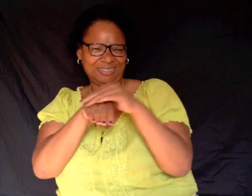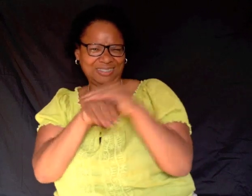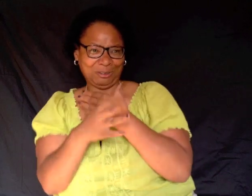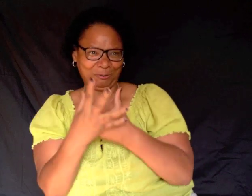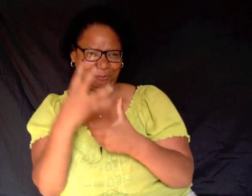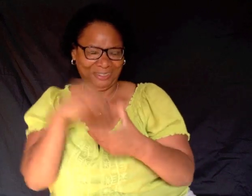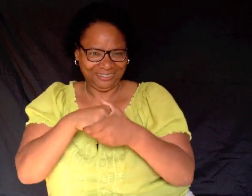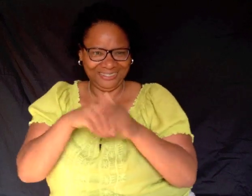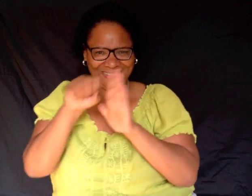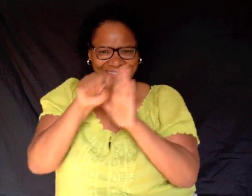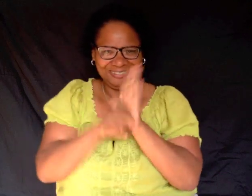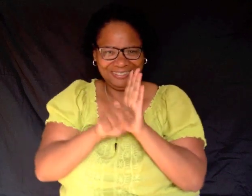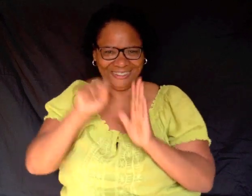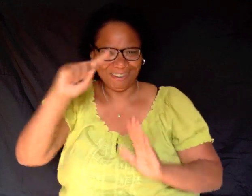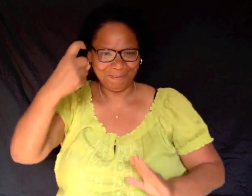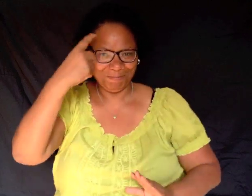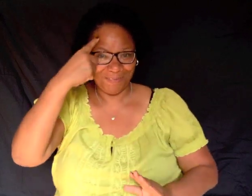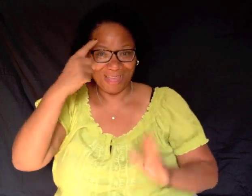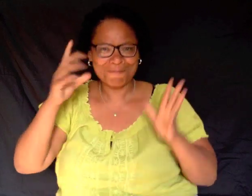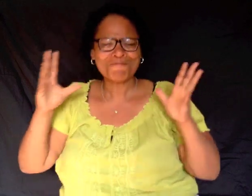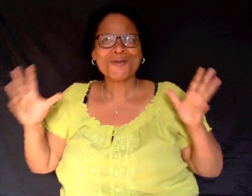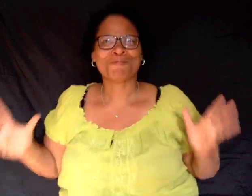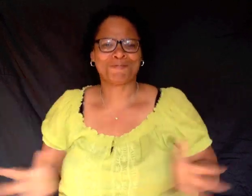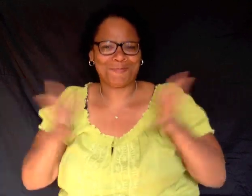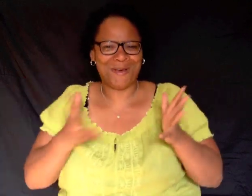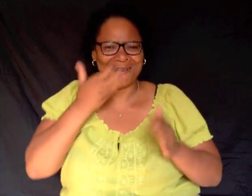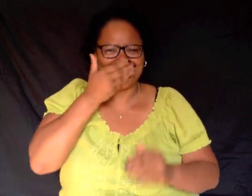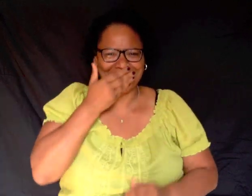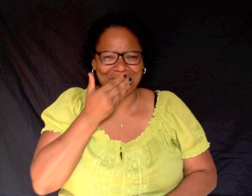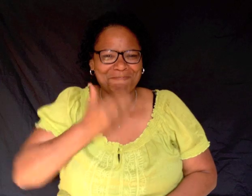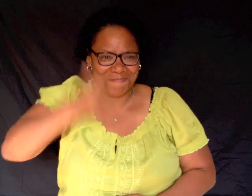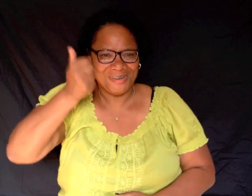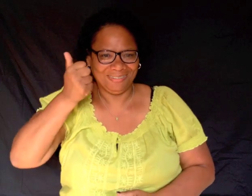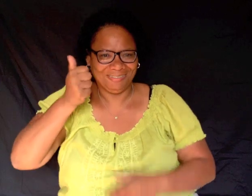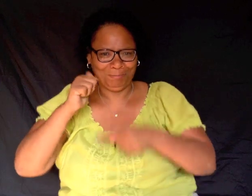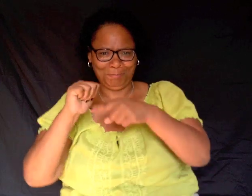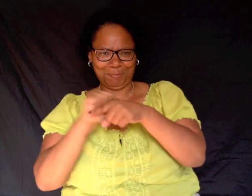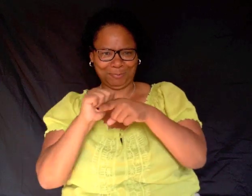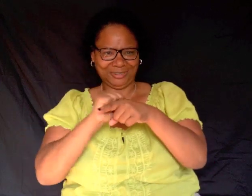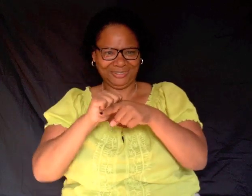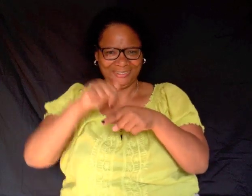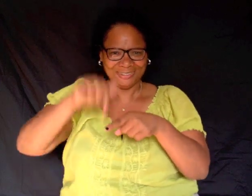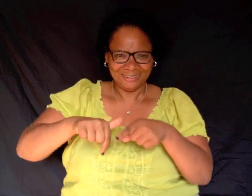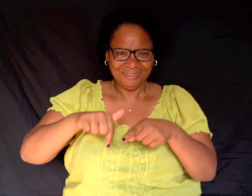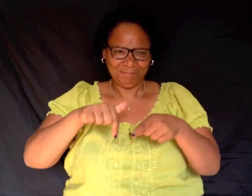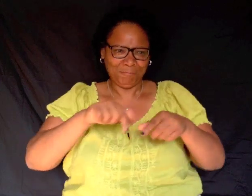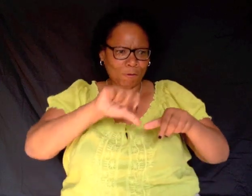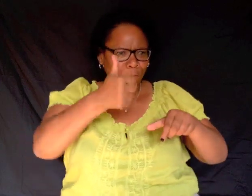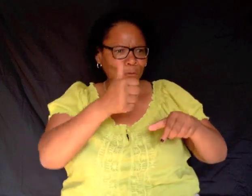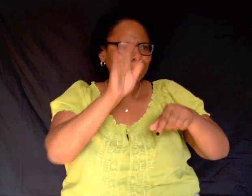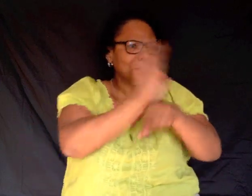access within the State government and set the standard for best practices